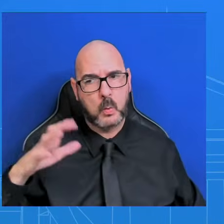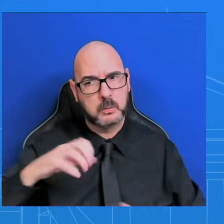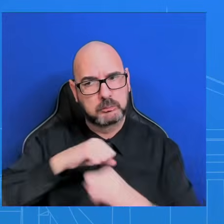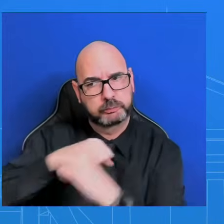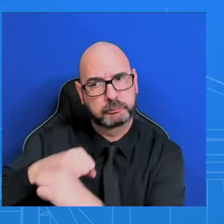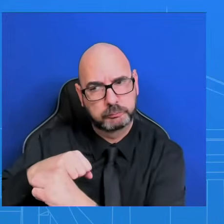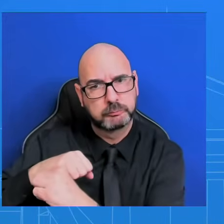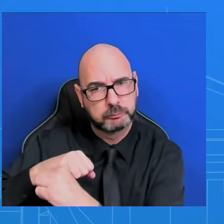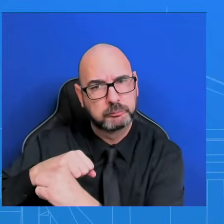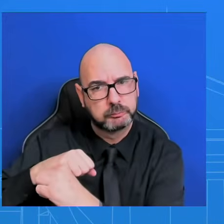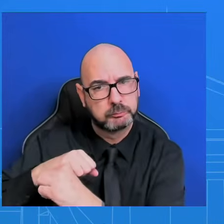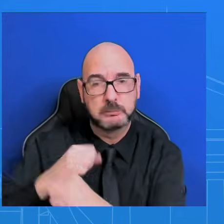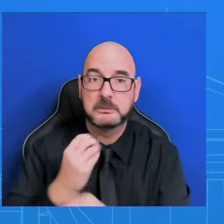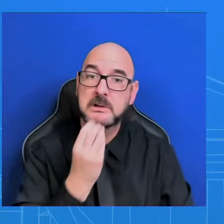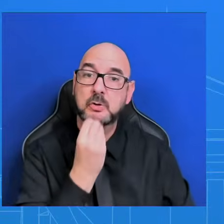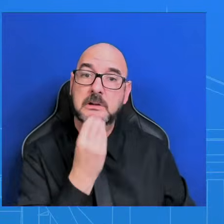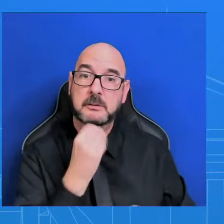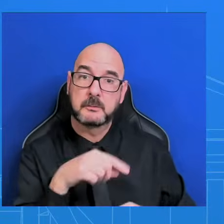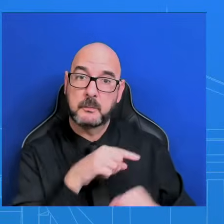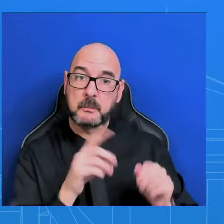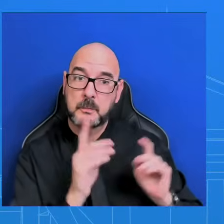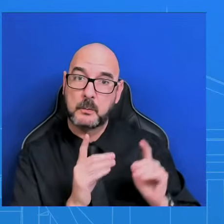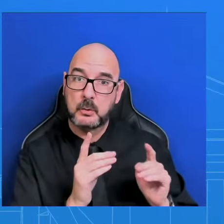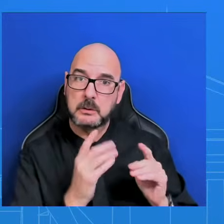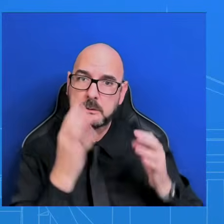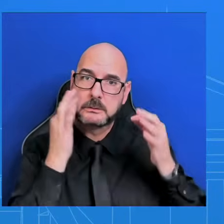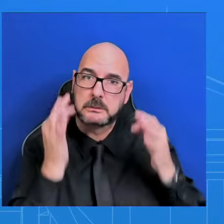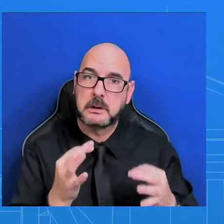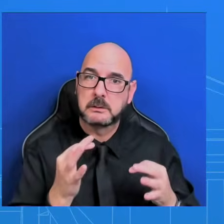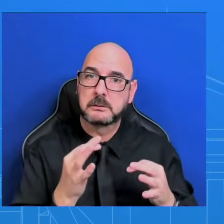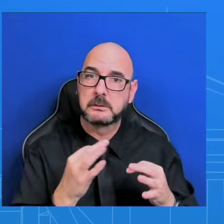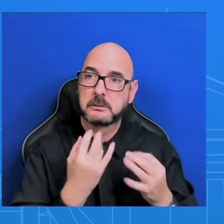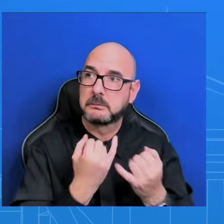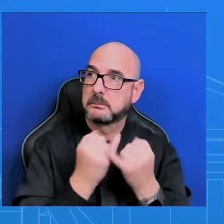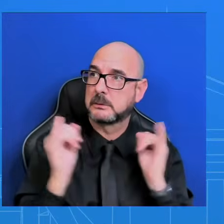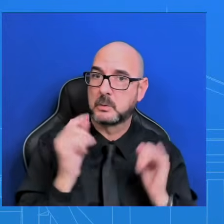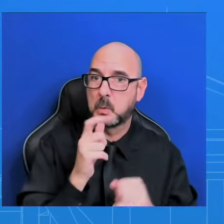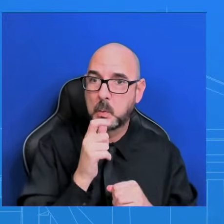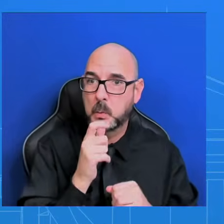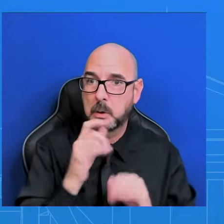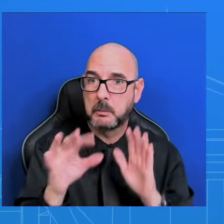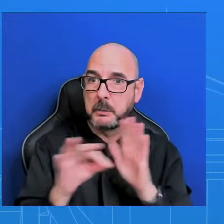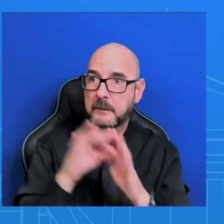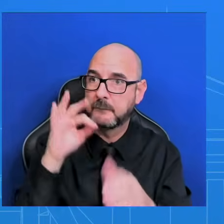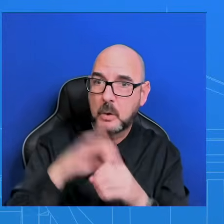who their elected officials are. We don't decide that. And we will always work with whoever the Israeli